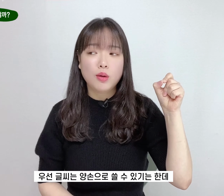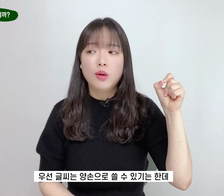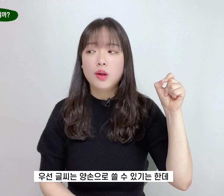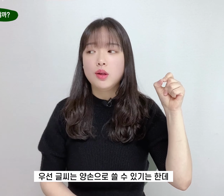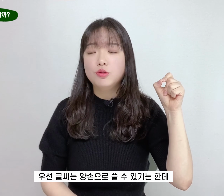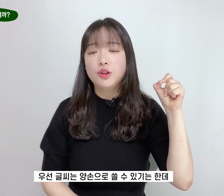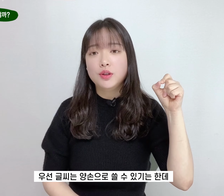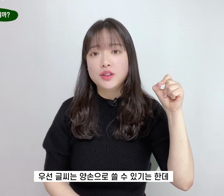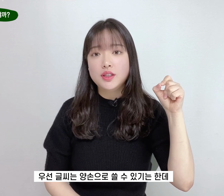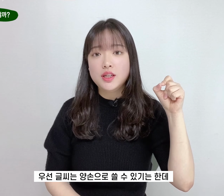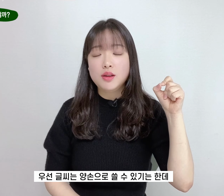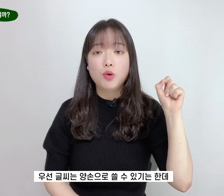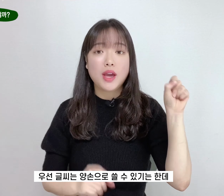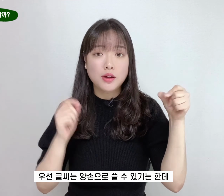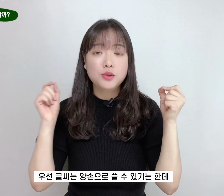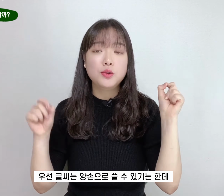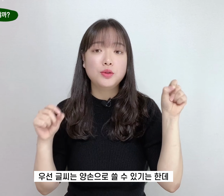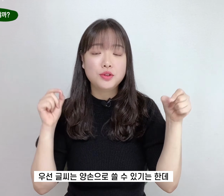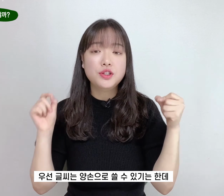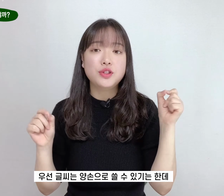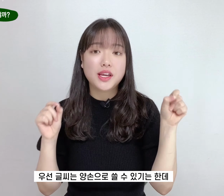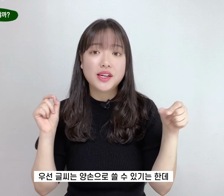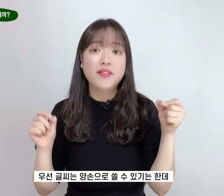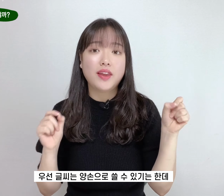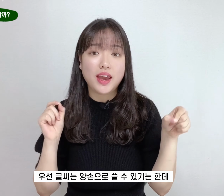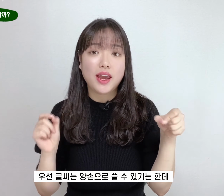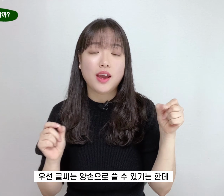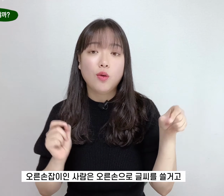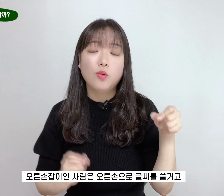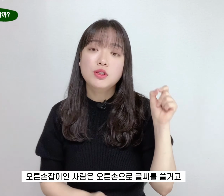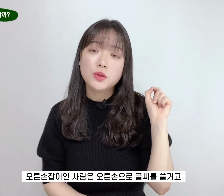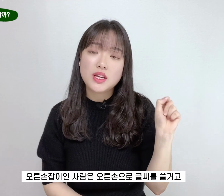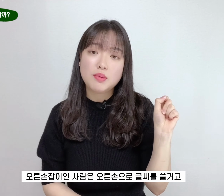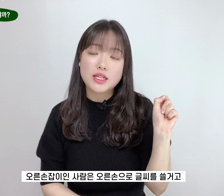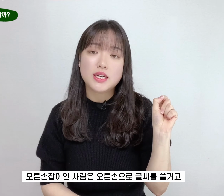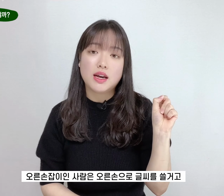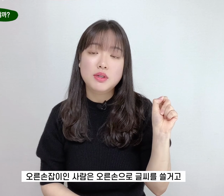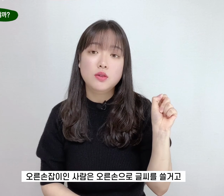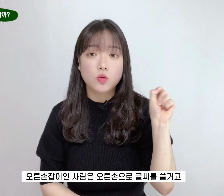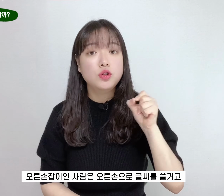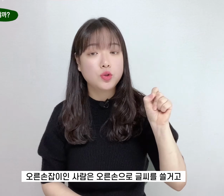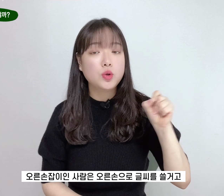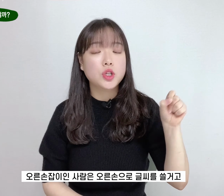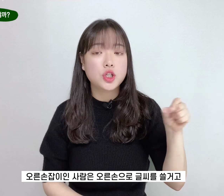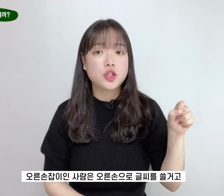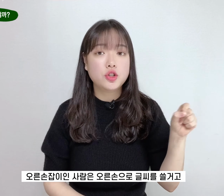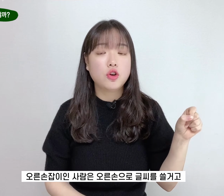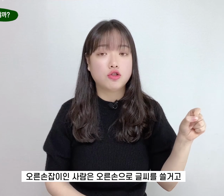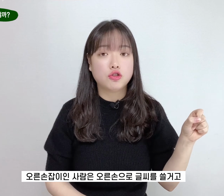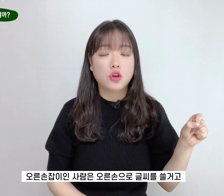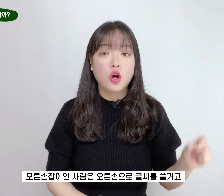First of all, you can write with both hands, but I think you would say that a right-handed person will write with his right